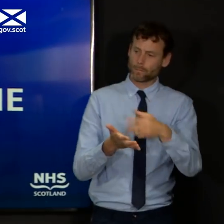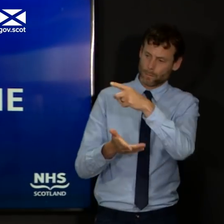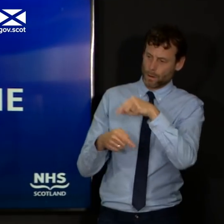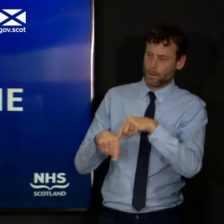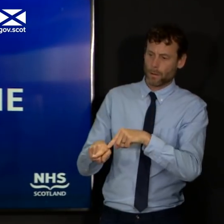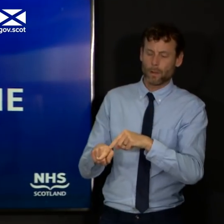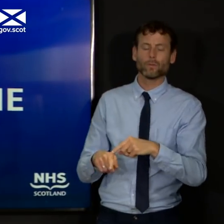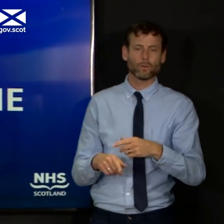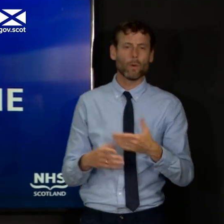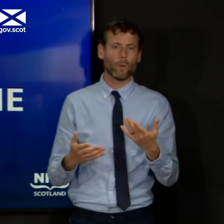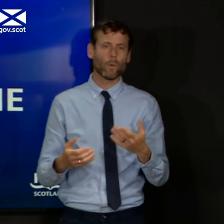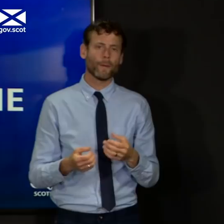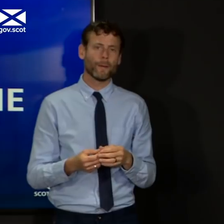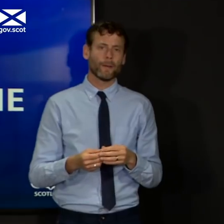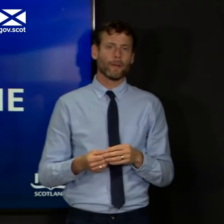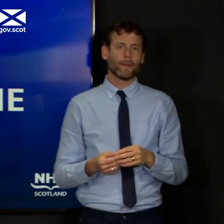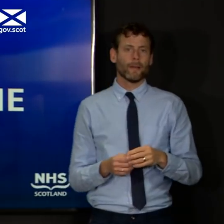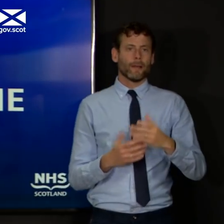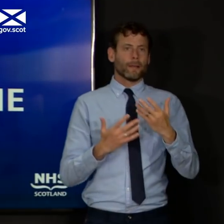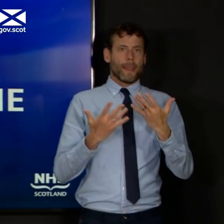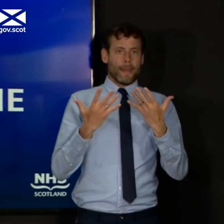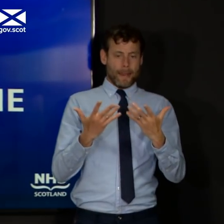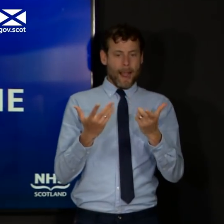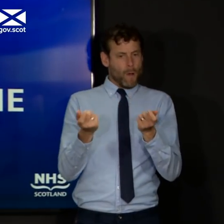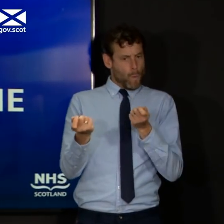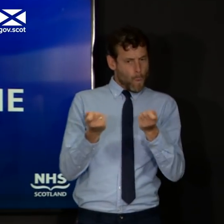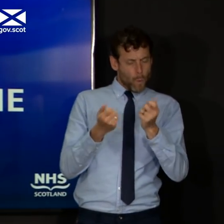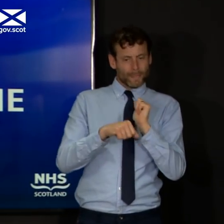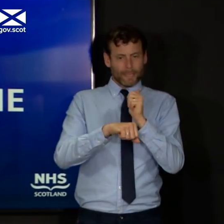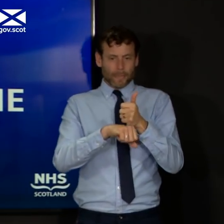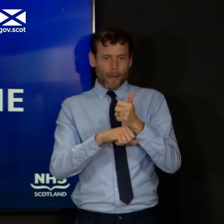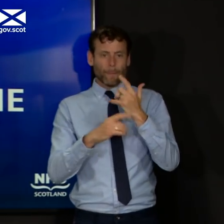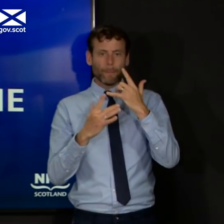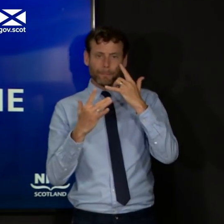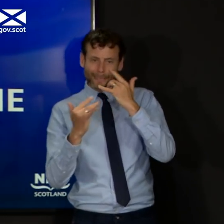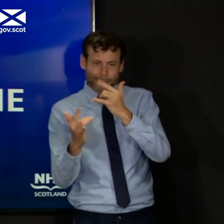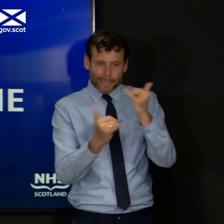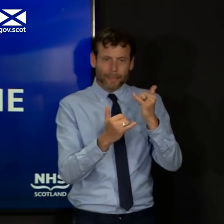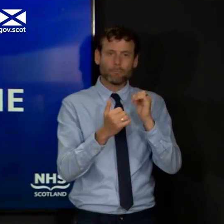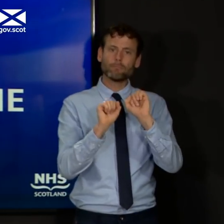as we see the additional measures that we've introduced for care homes, including that